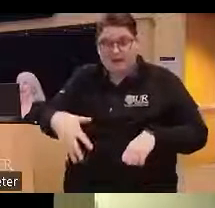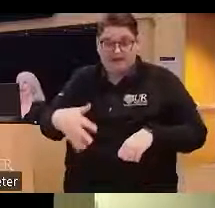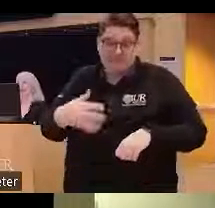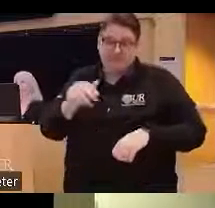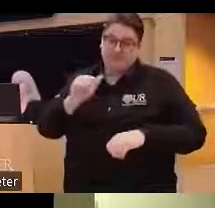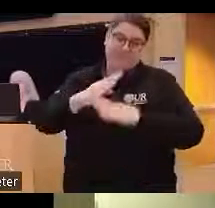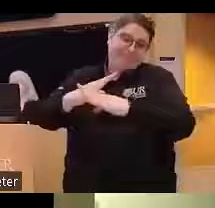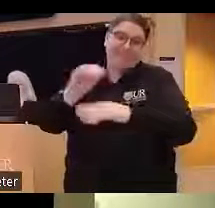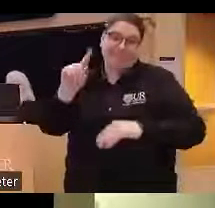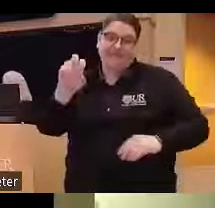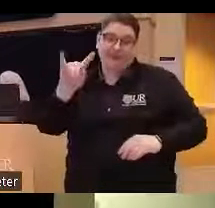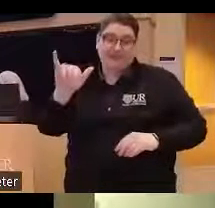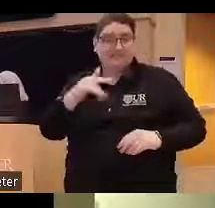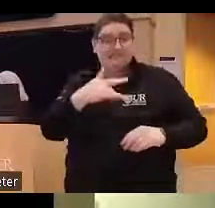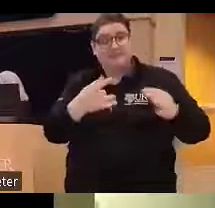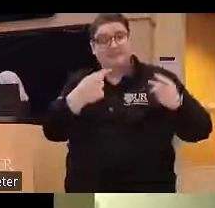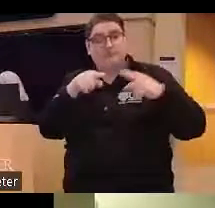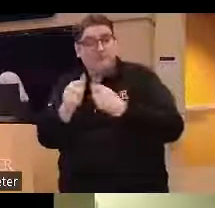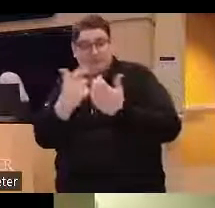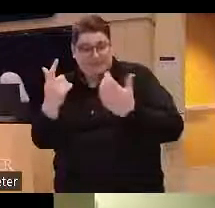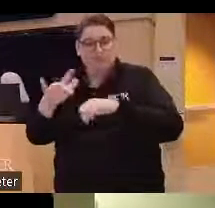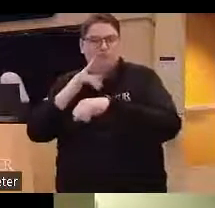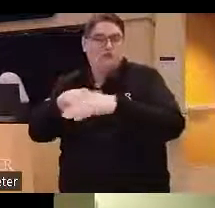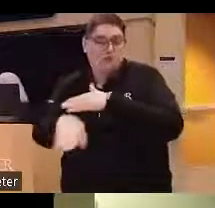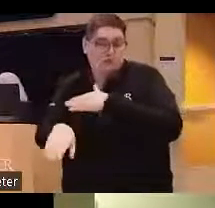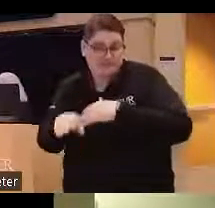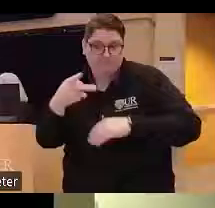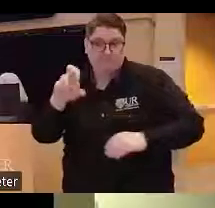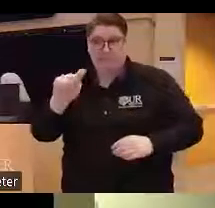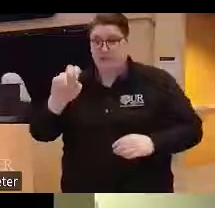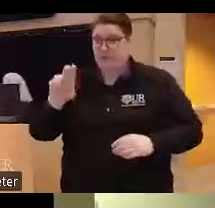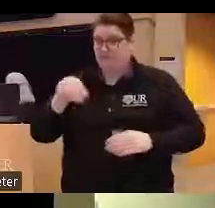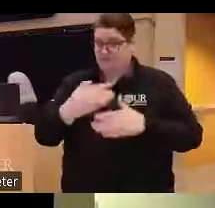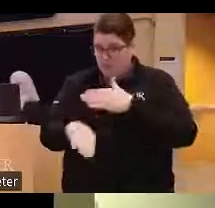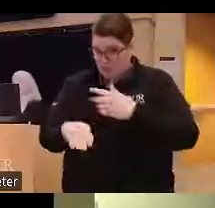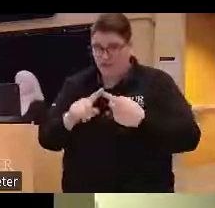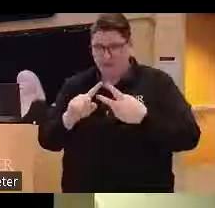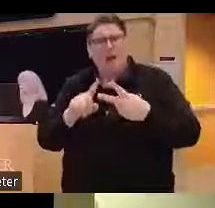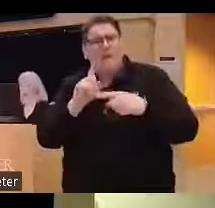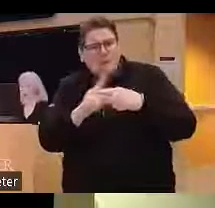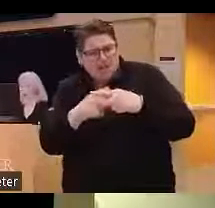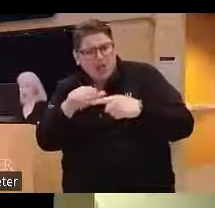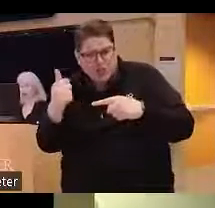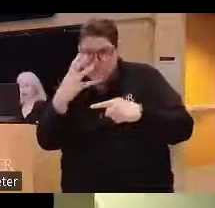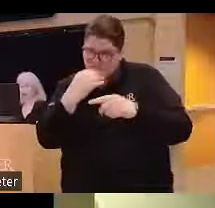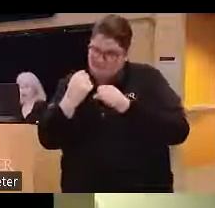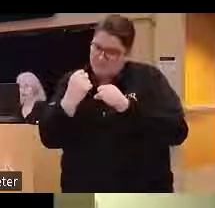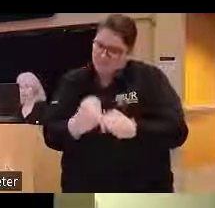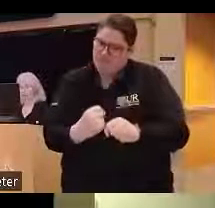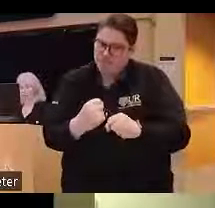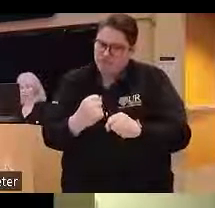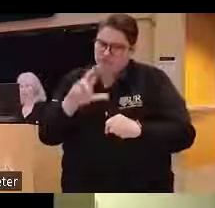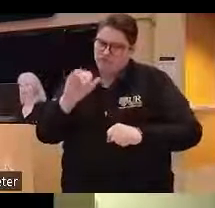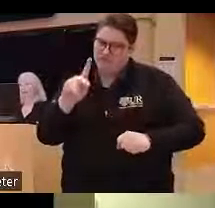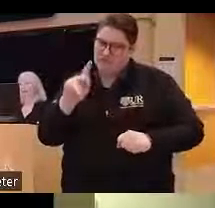we can have pre-term birth um but we can also have other pretty prominent risk factors and I